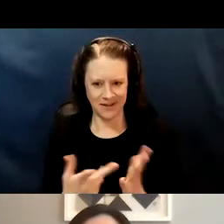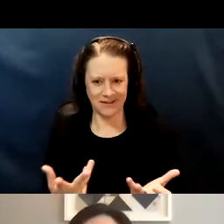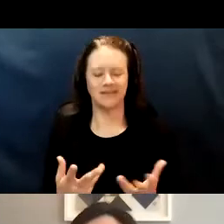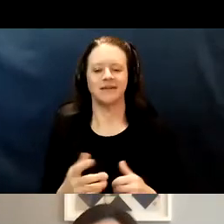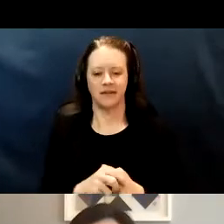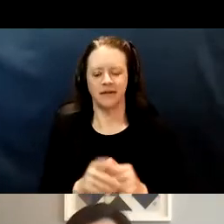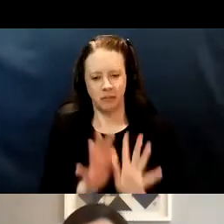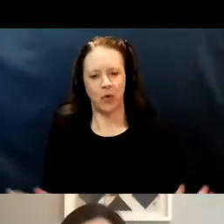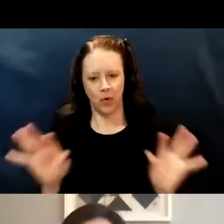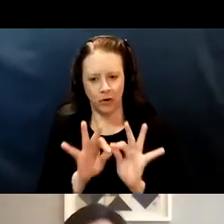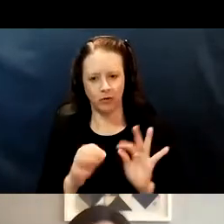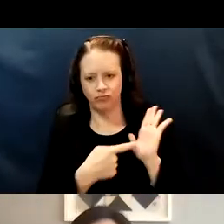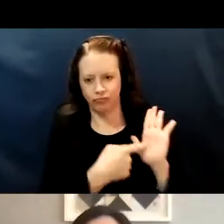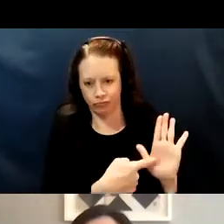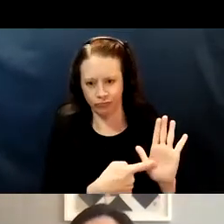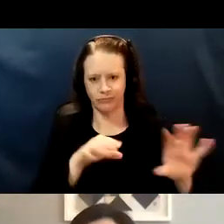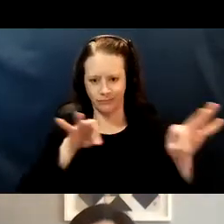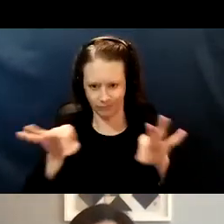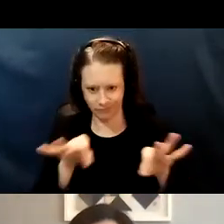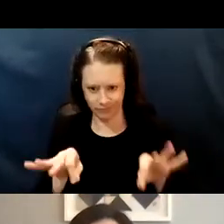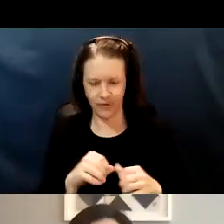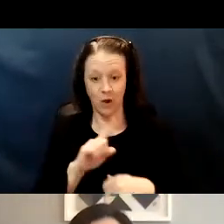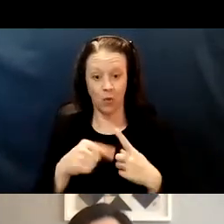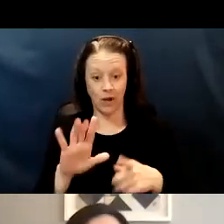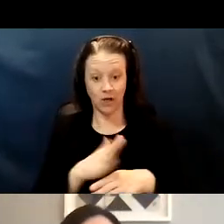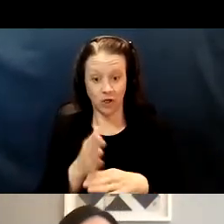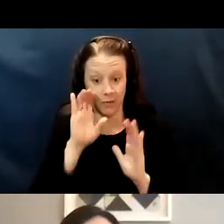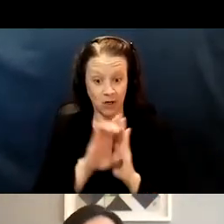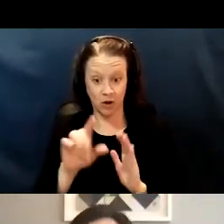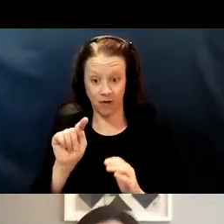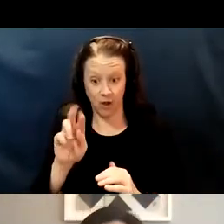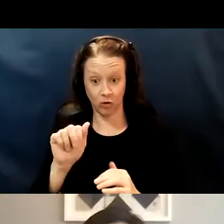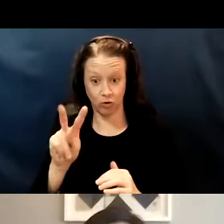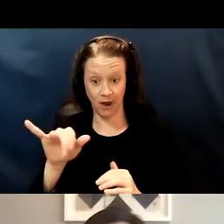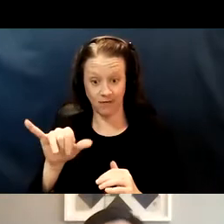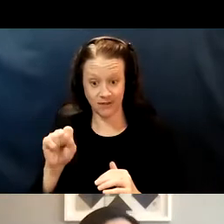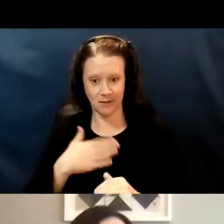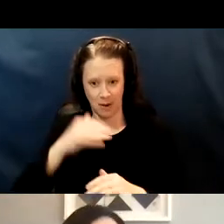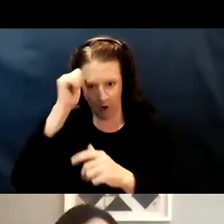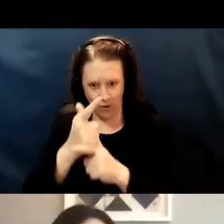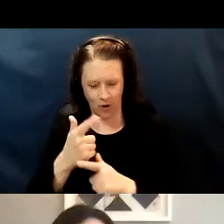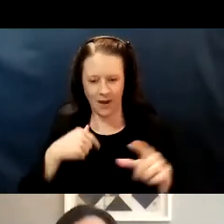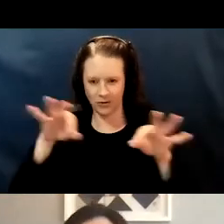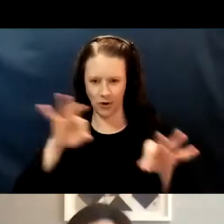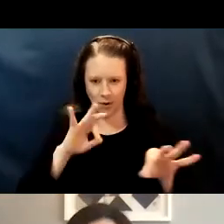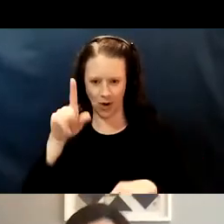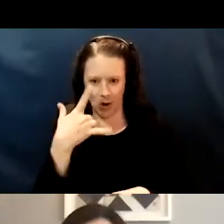also notice when I shared the pictures of Travis, my brother, I was describing what he looked like and the significance of